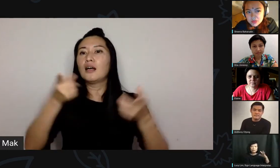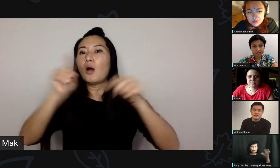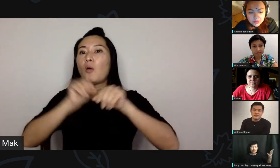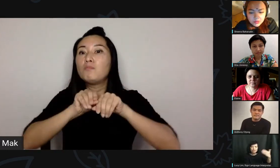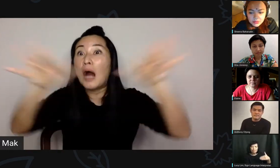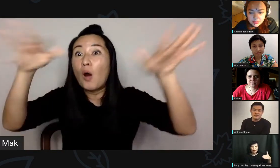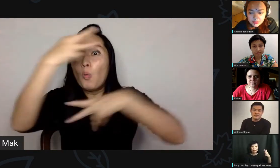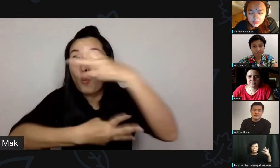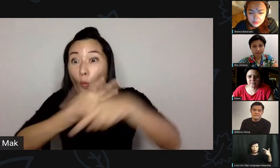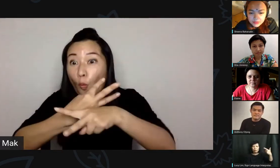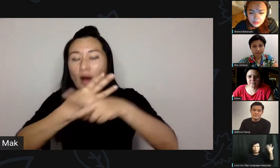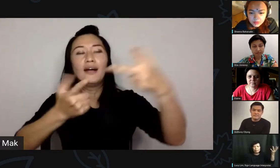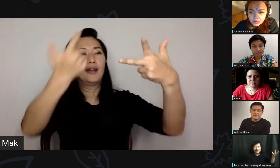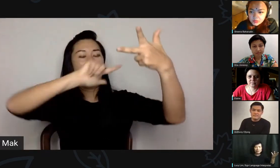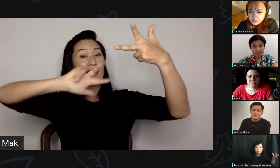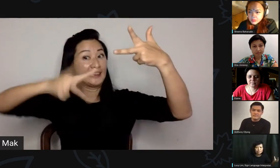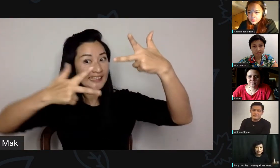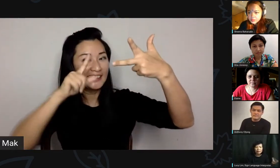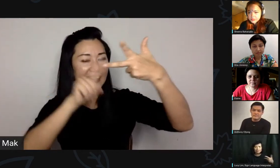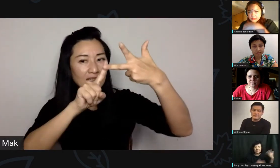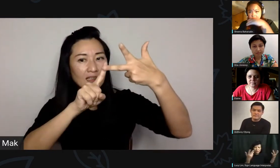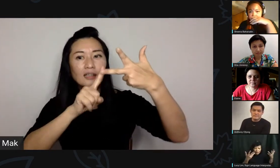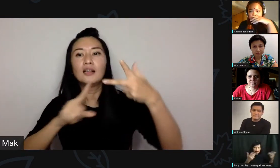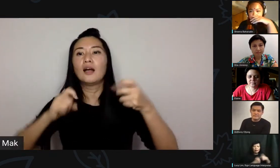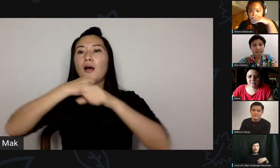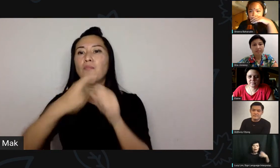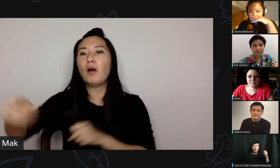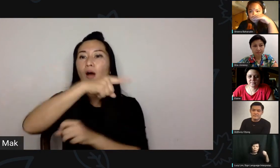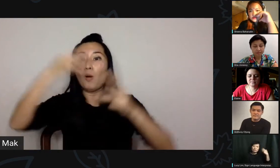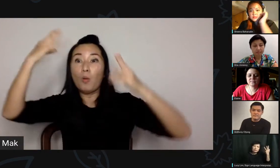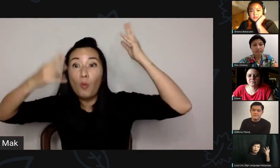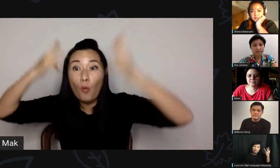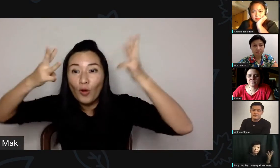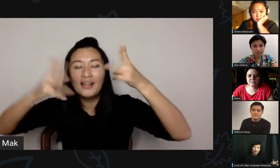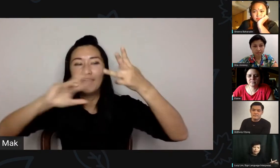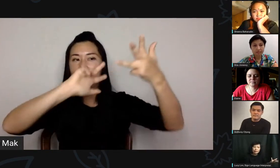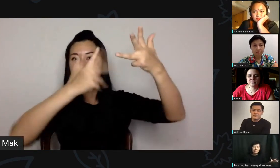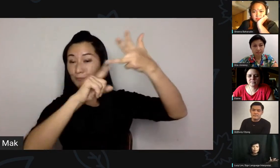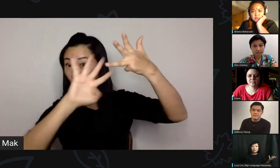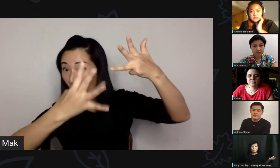So it same like I know people get sick. What’s the awareness